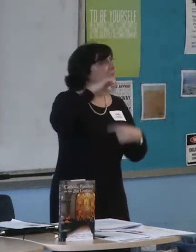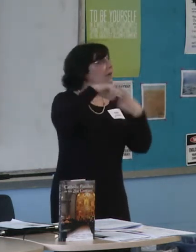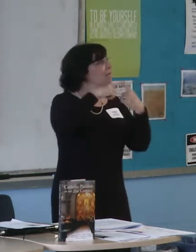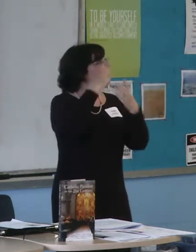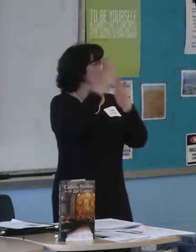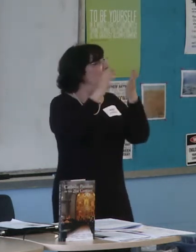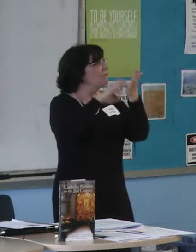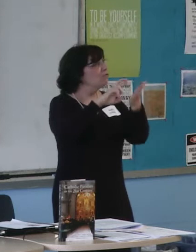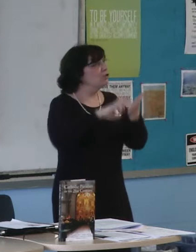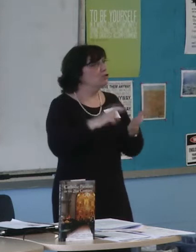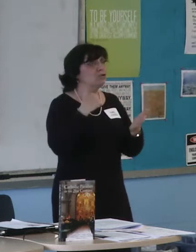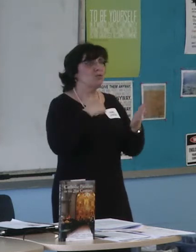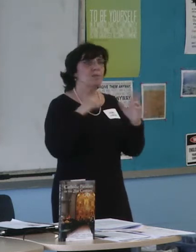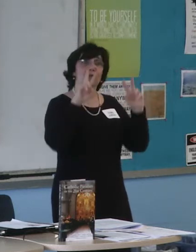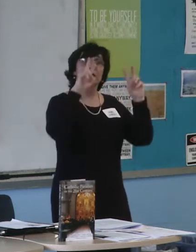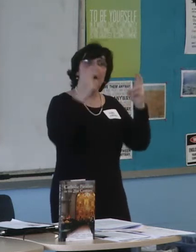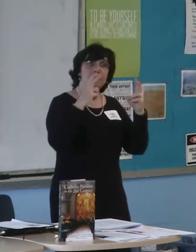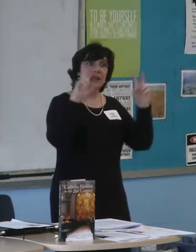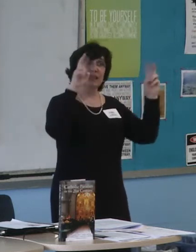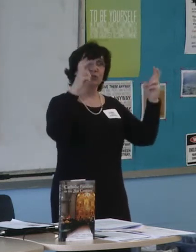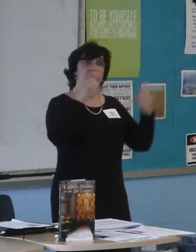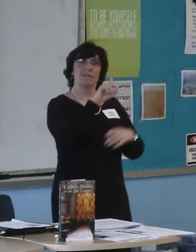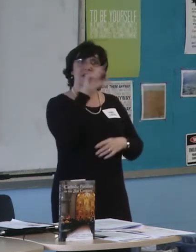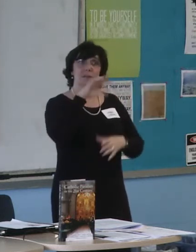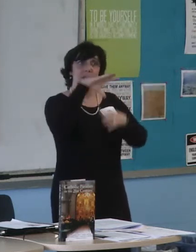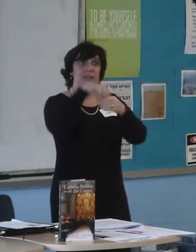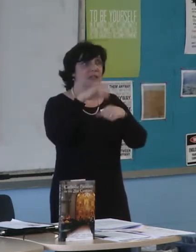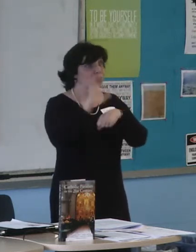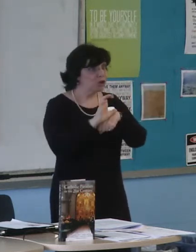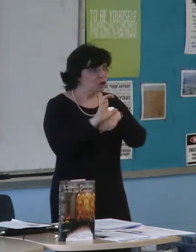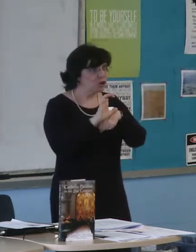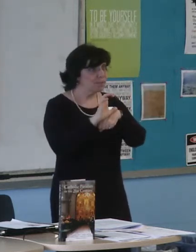been doing on the topic and issues of disabilities in the church. A lot of this